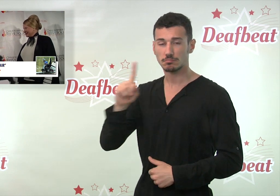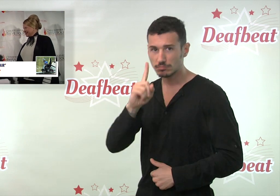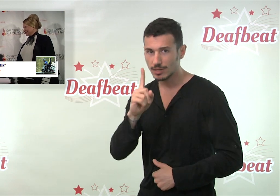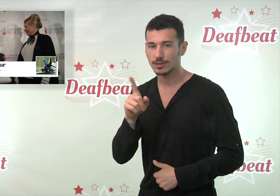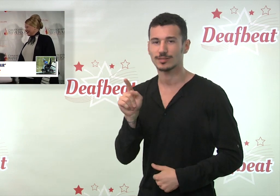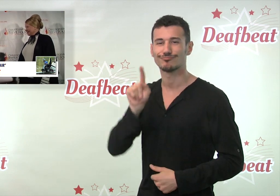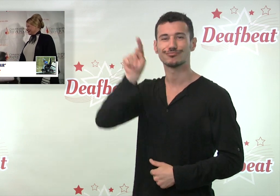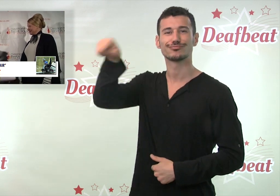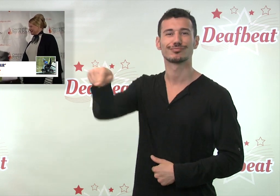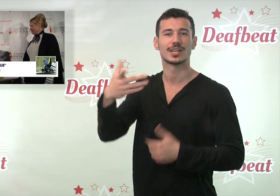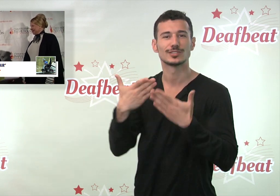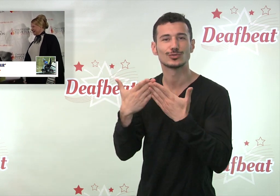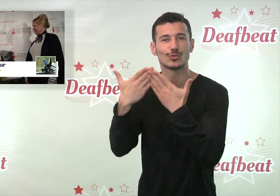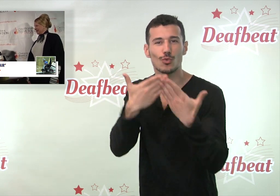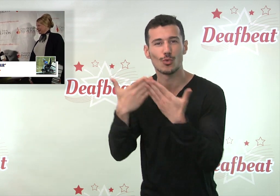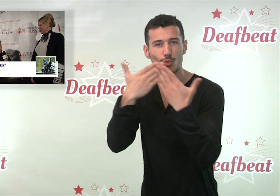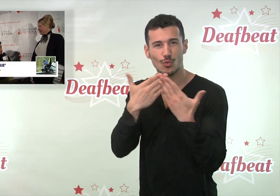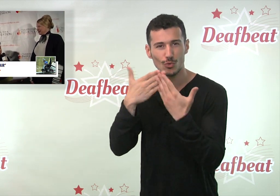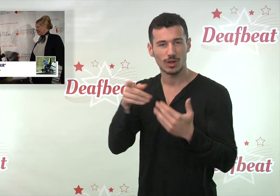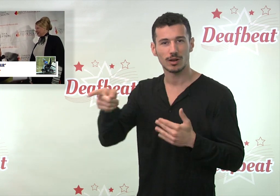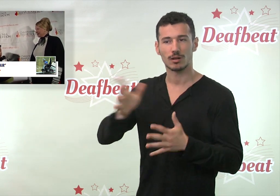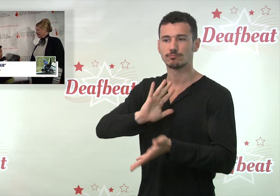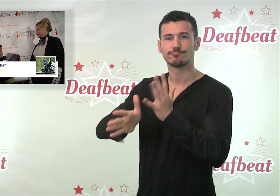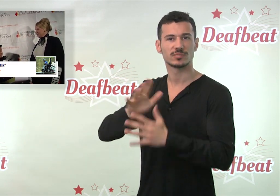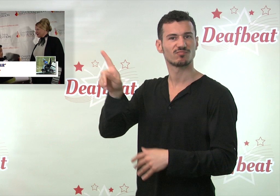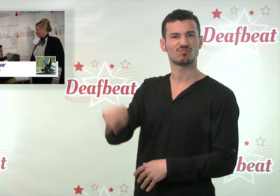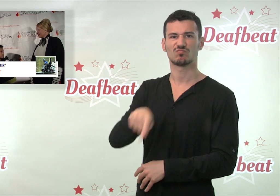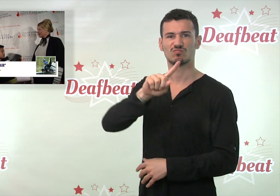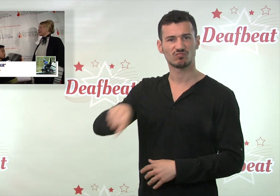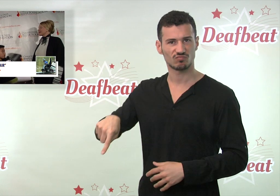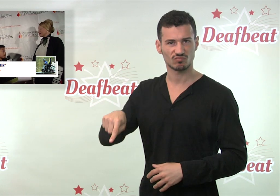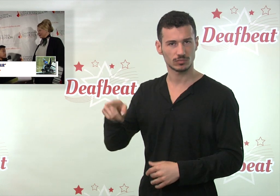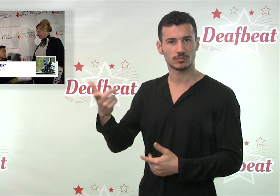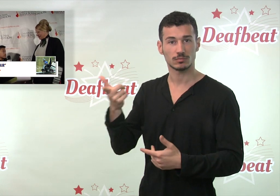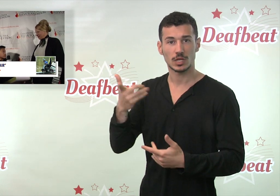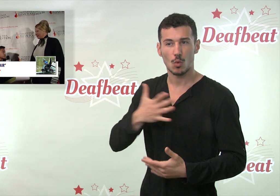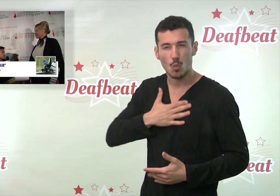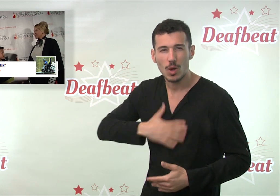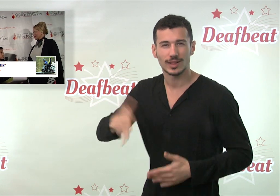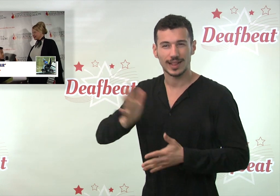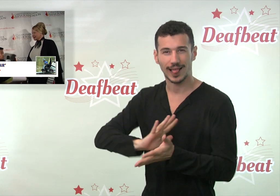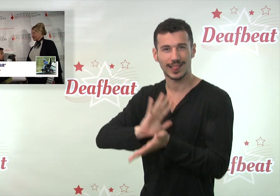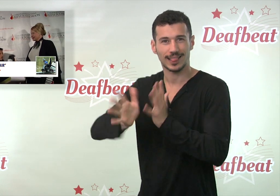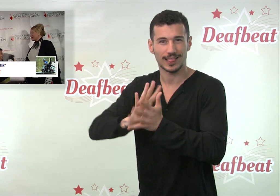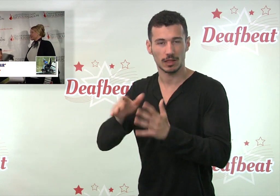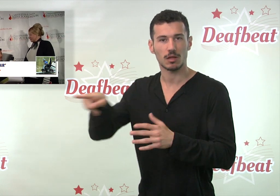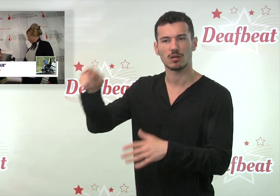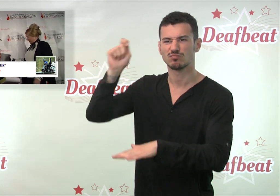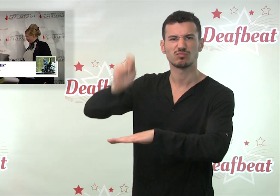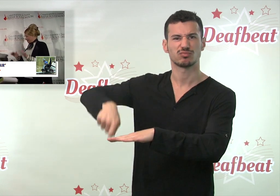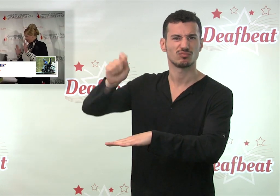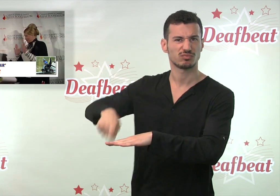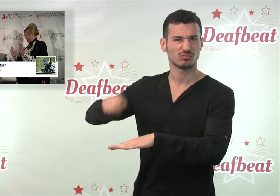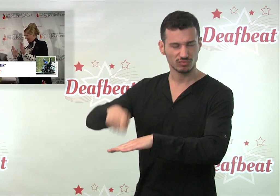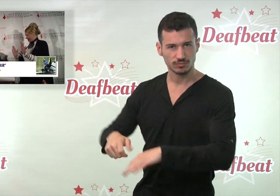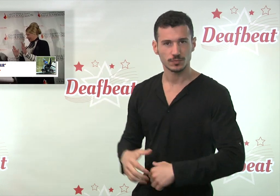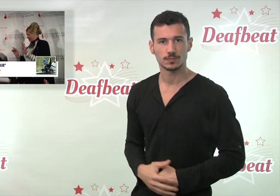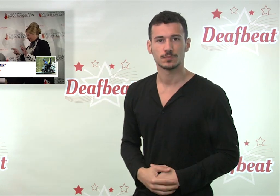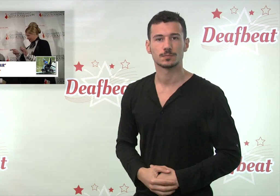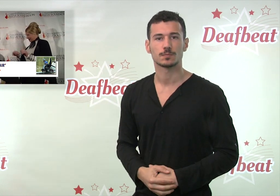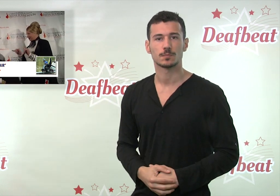home but in school, she was not allowed to sign and would get her hands slapped with wood if she tried.